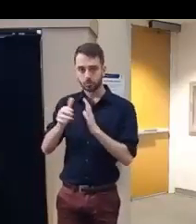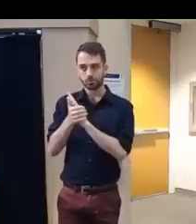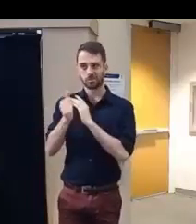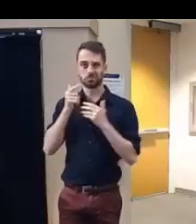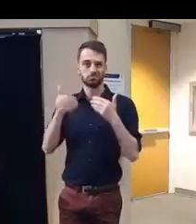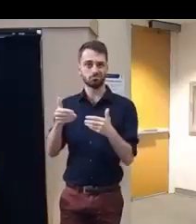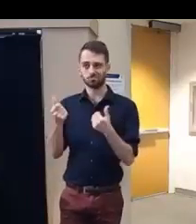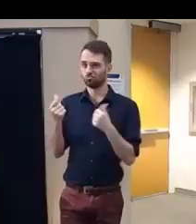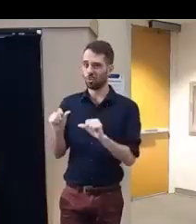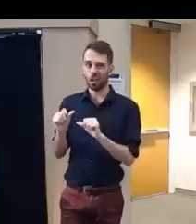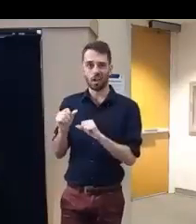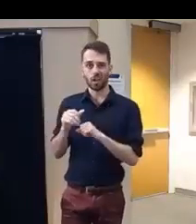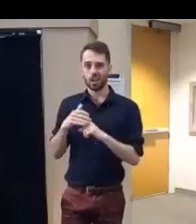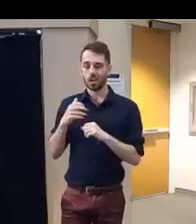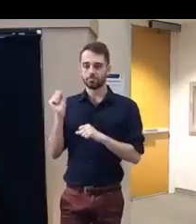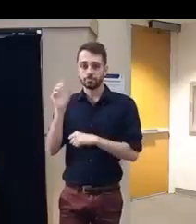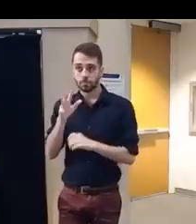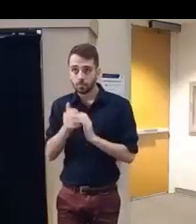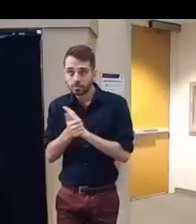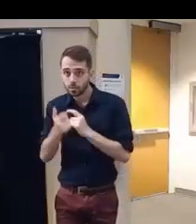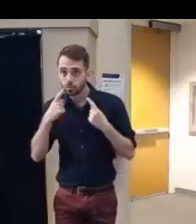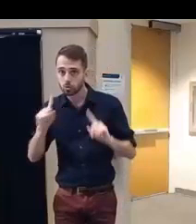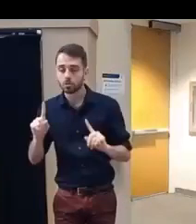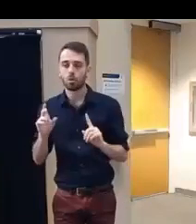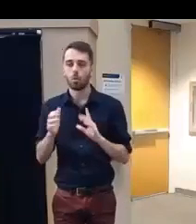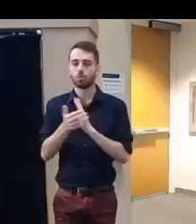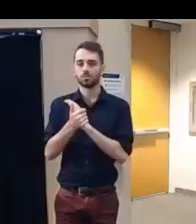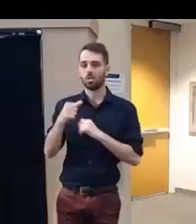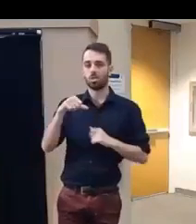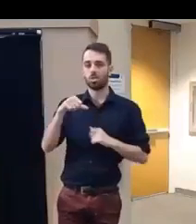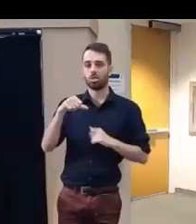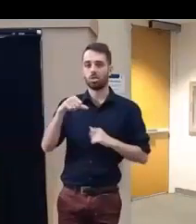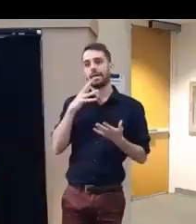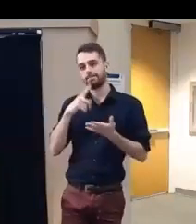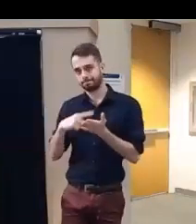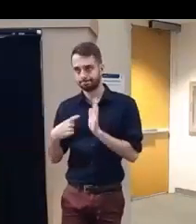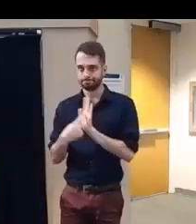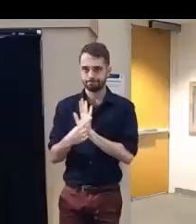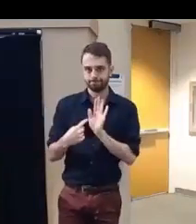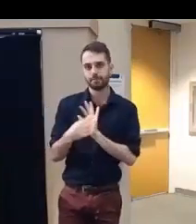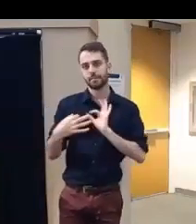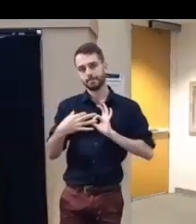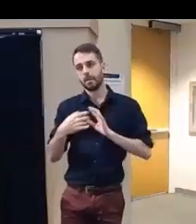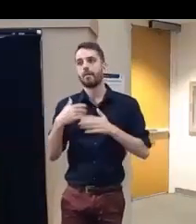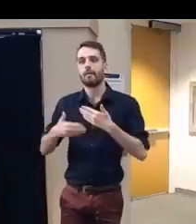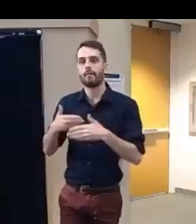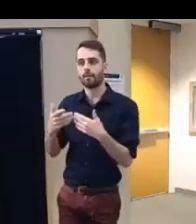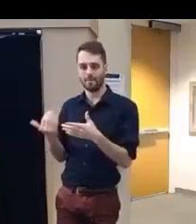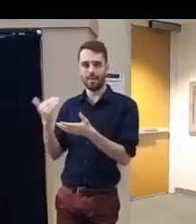see if it was effective or not receive feedback and come back and try it again having a stable